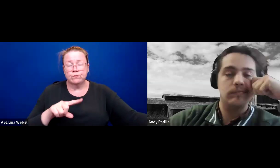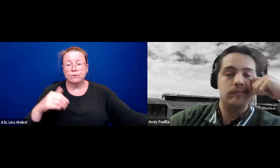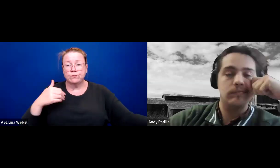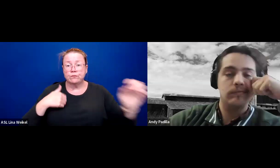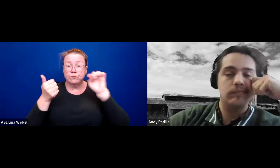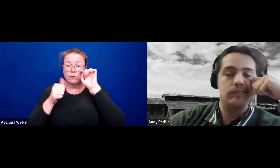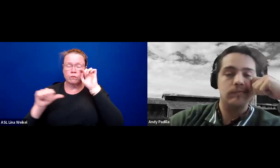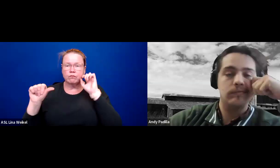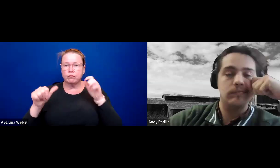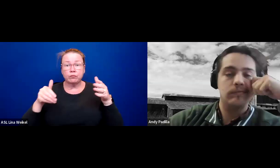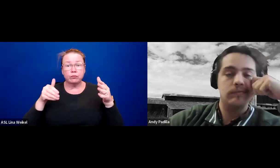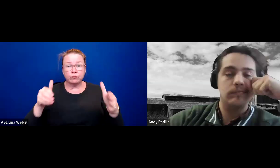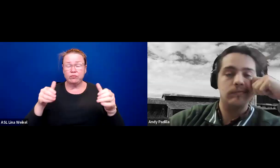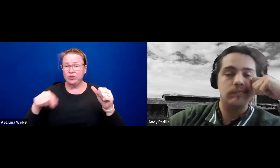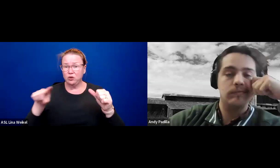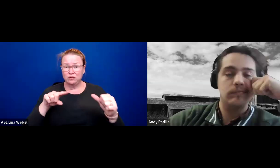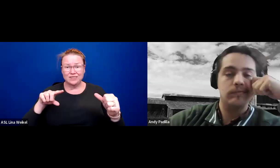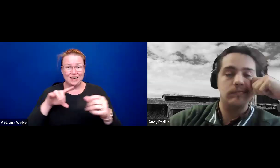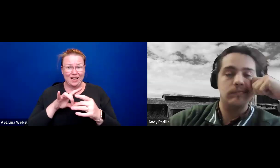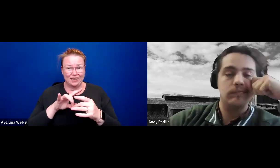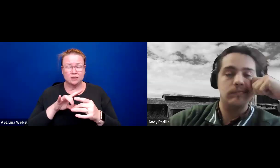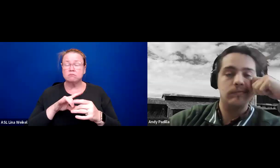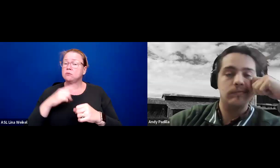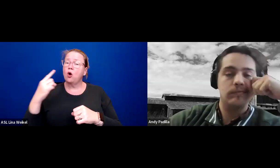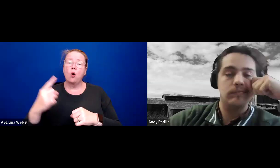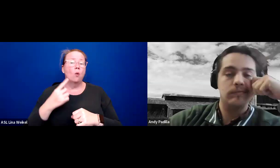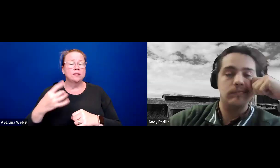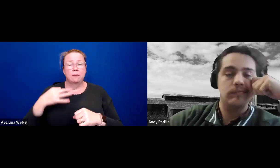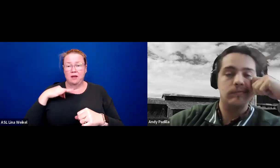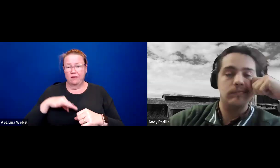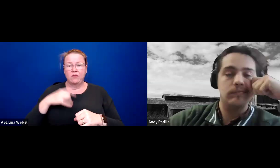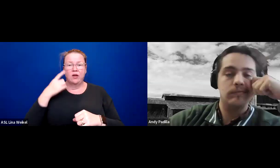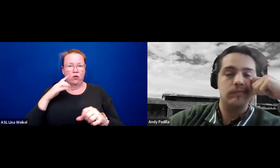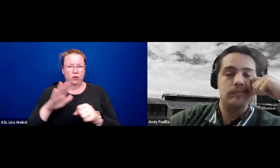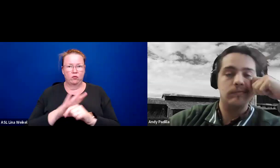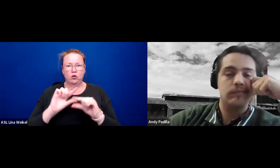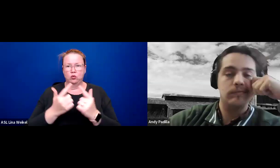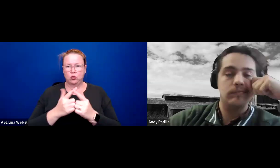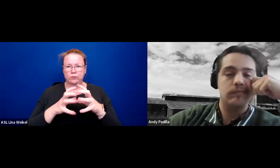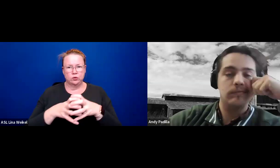Elissa w/ APRIL: you know, ways that they've connected. That's, you know, that's always beneficial for the group, the collective to